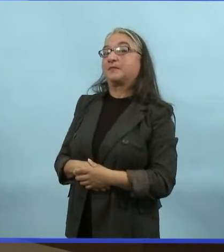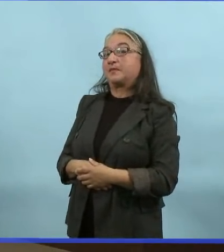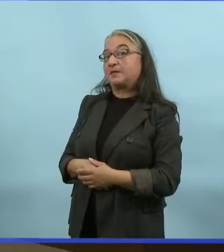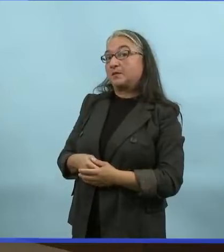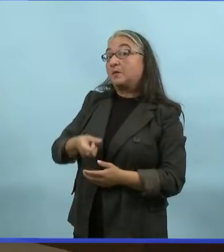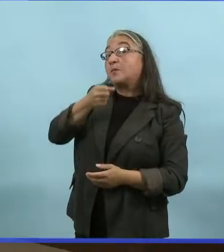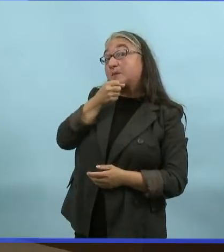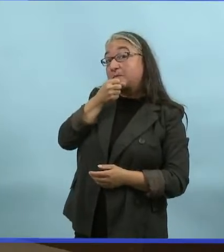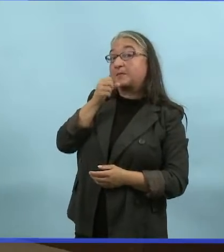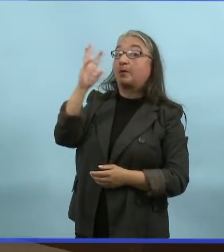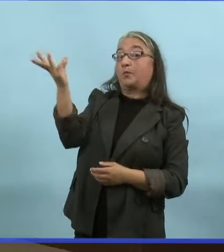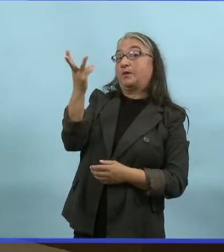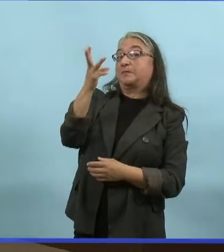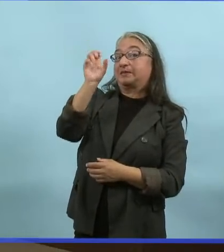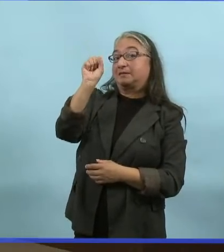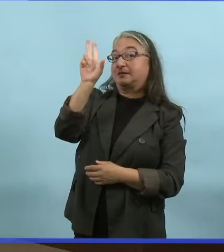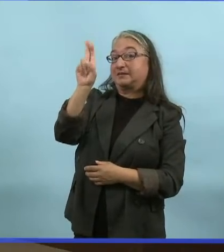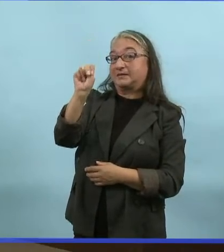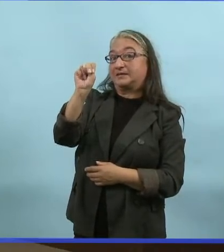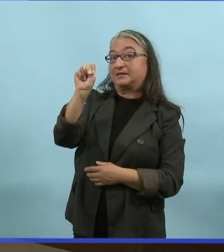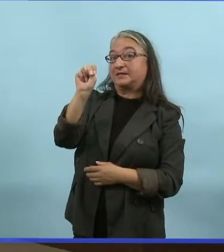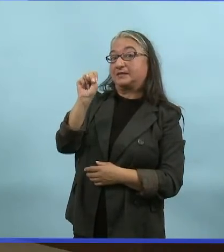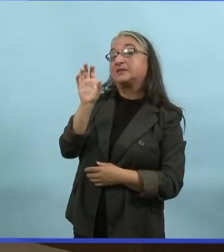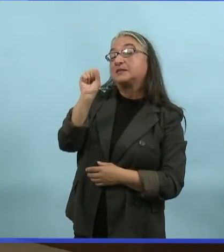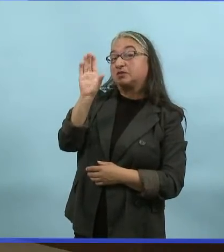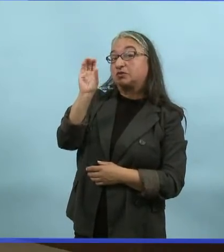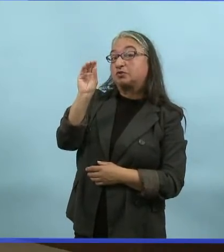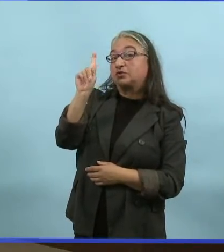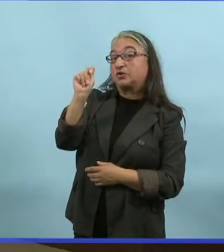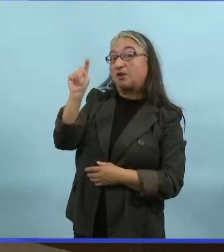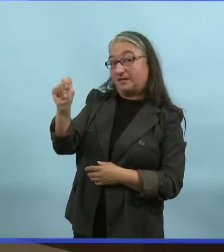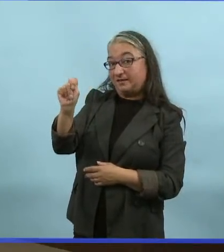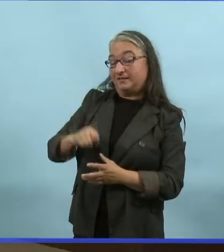hi good afternoon Dr. Roussin just looking at these hospitalization numbers so